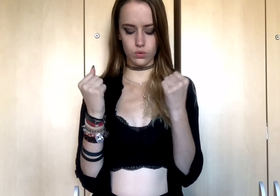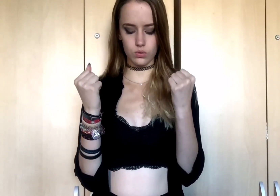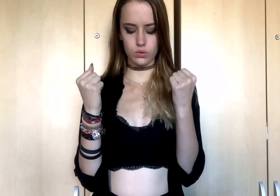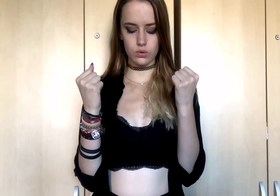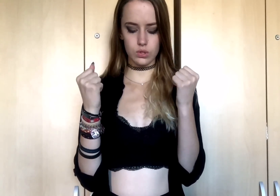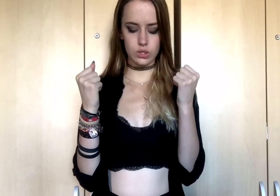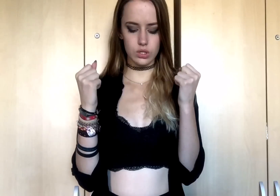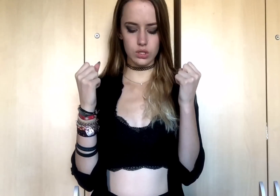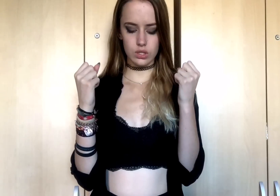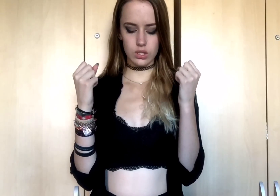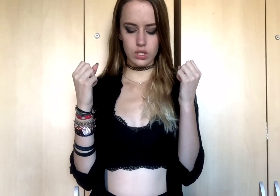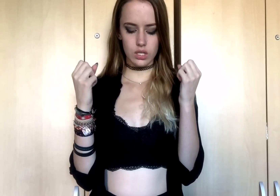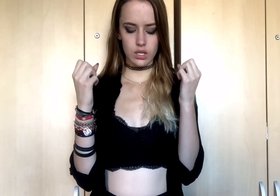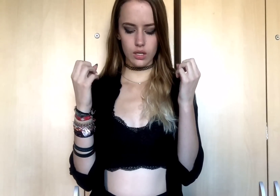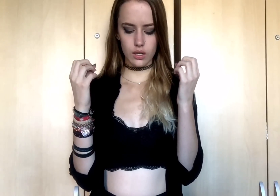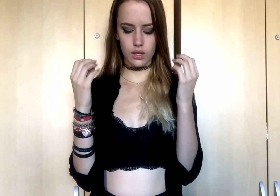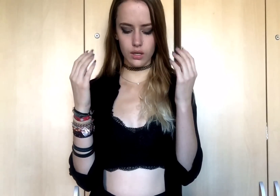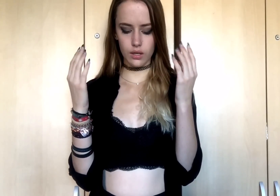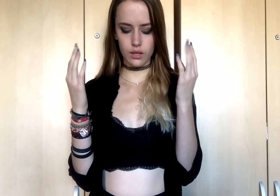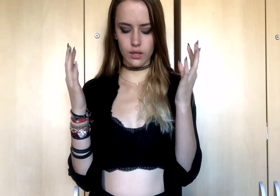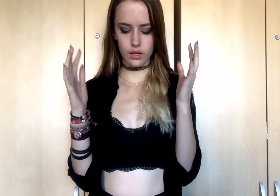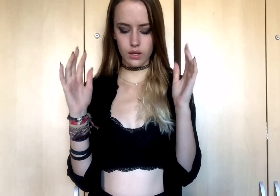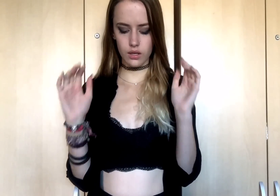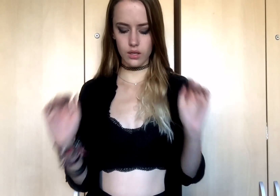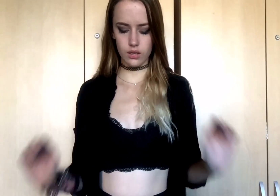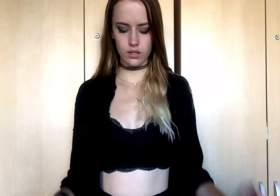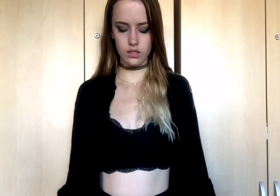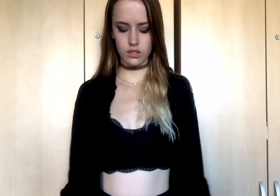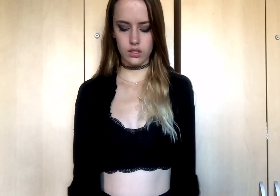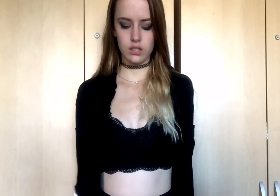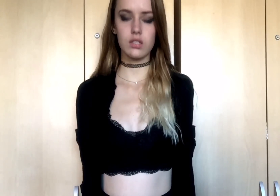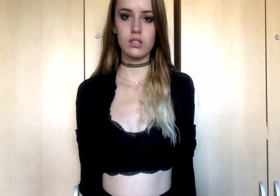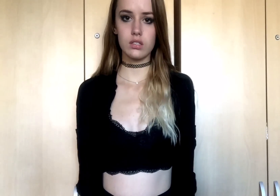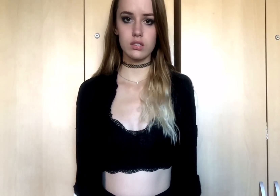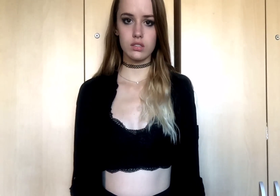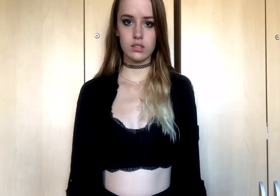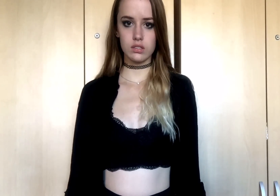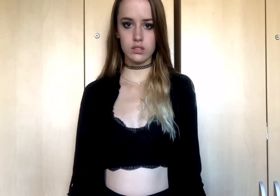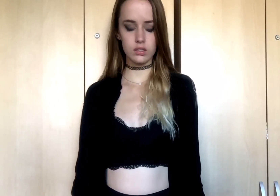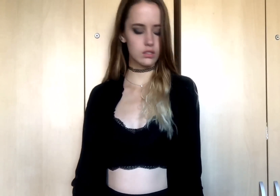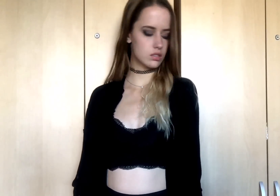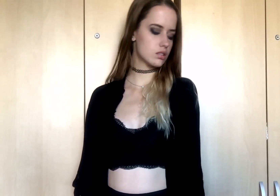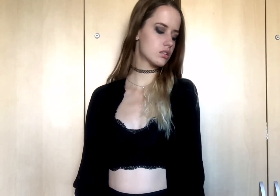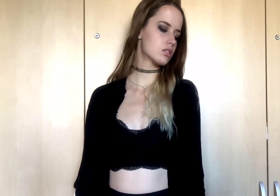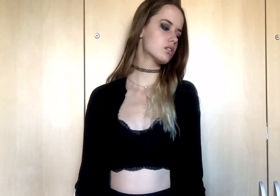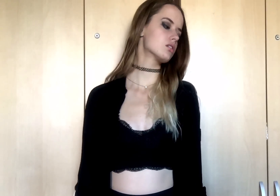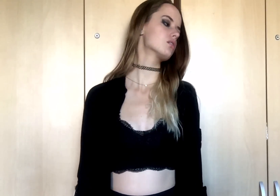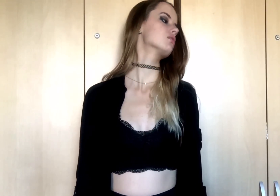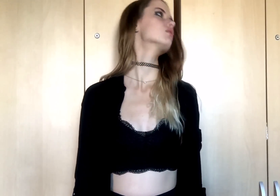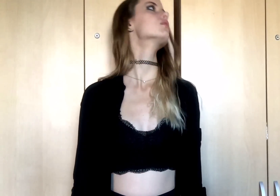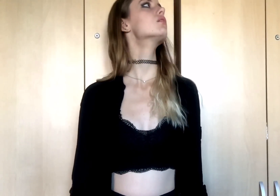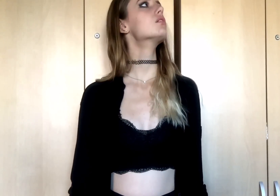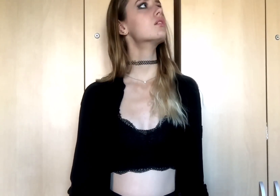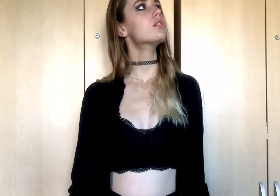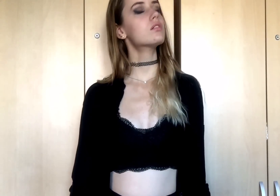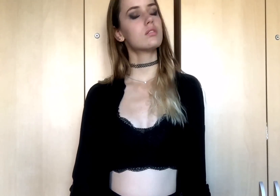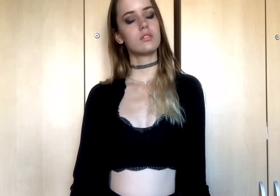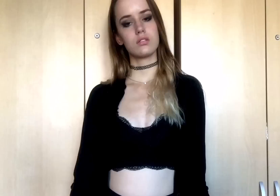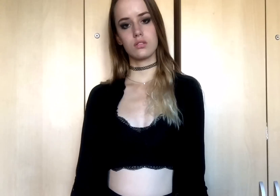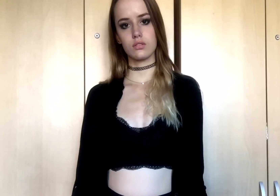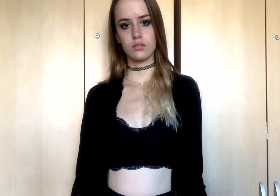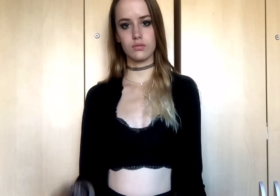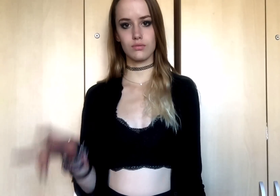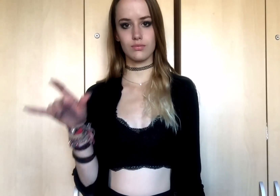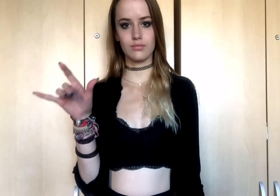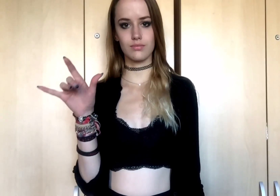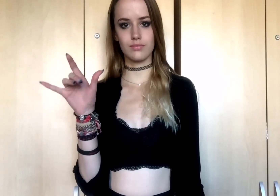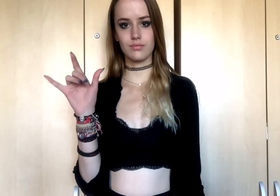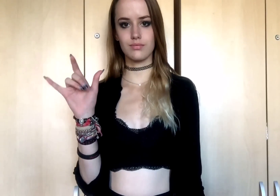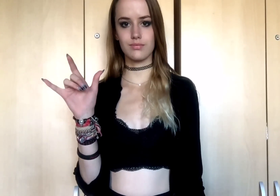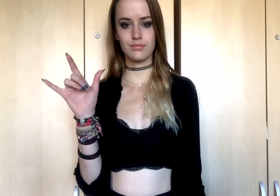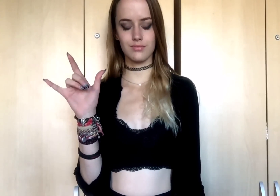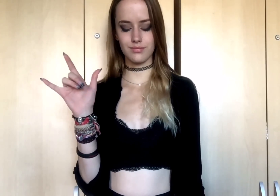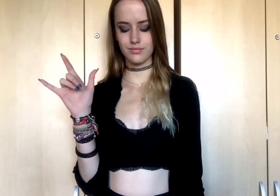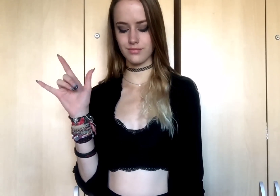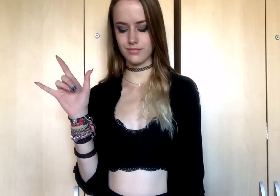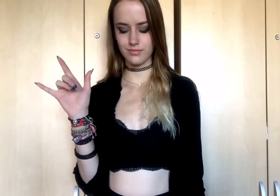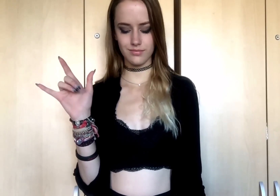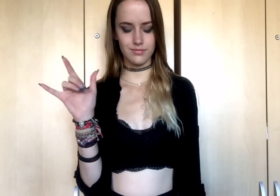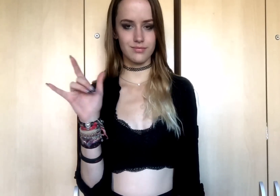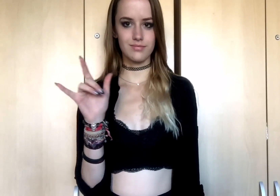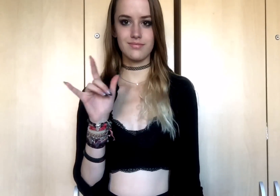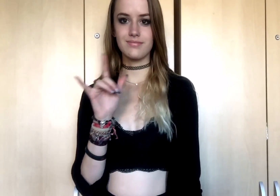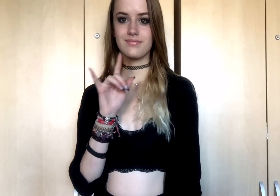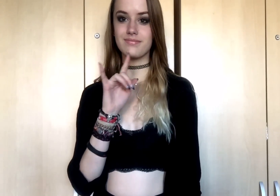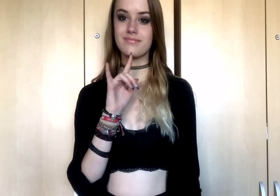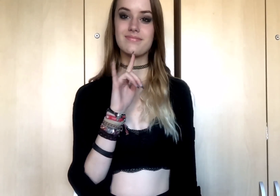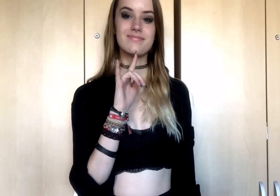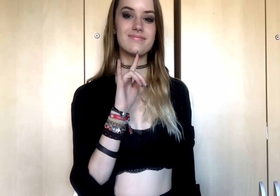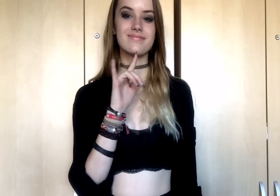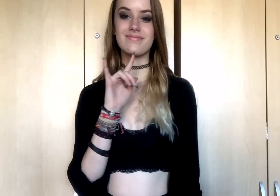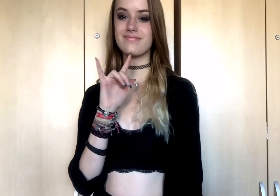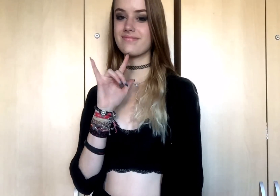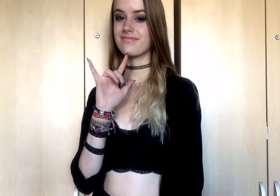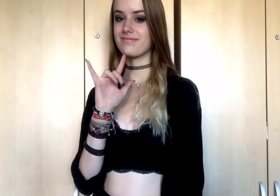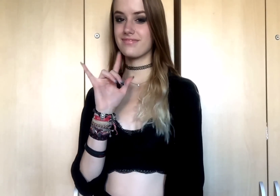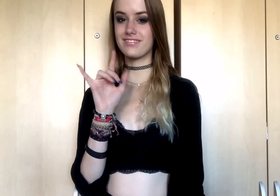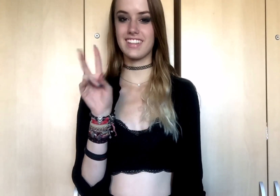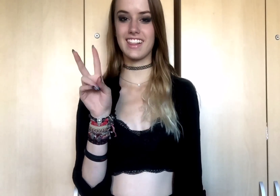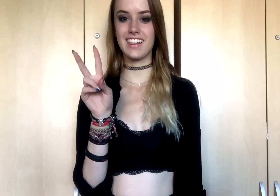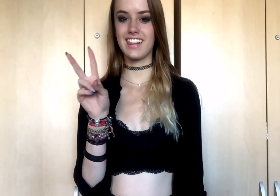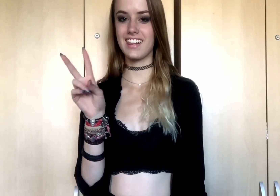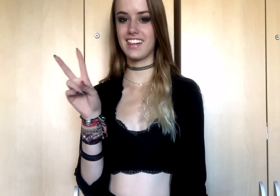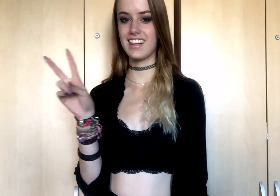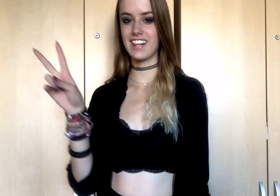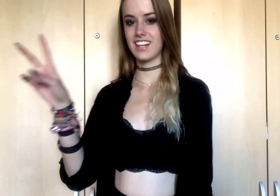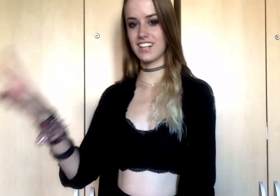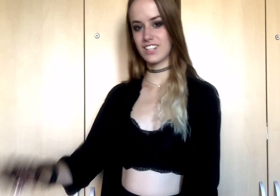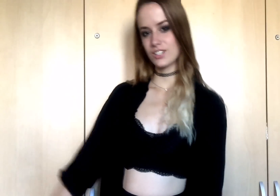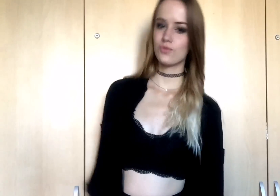*music*